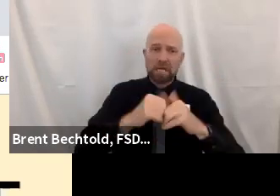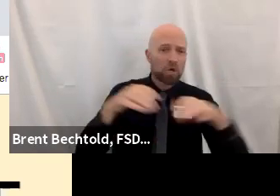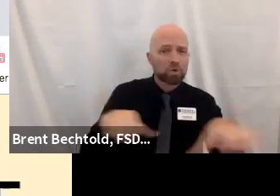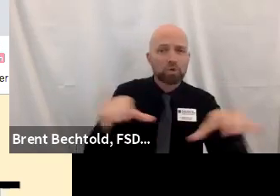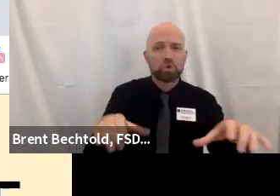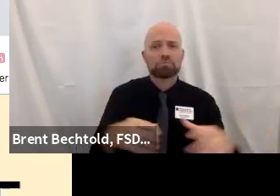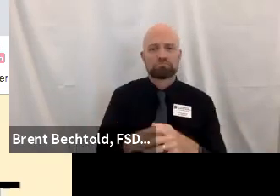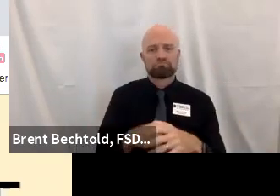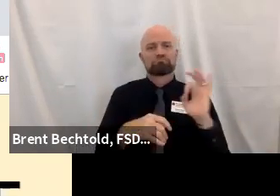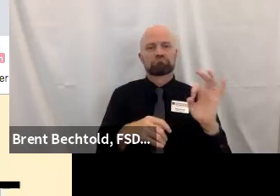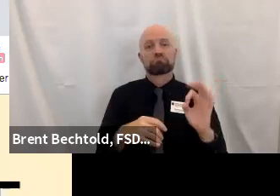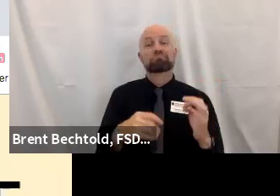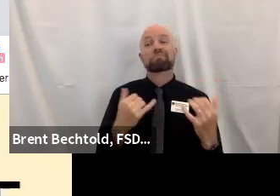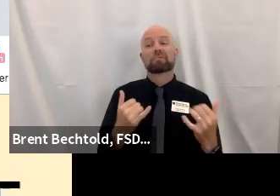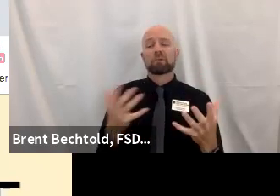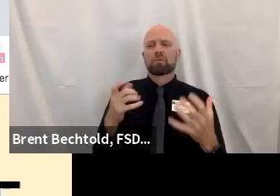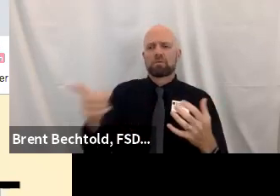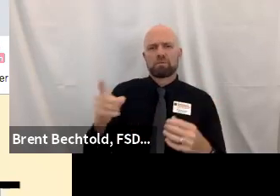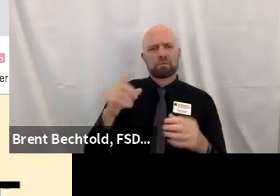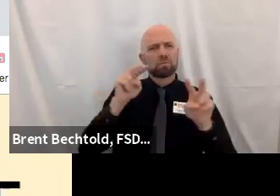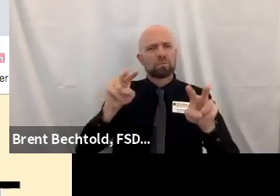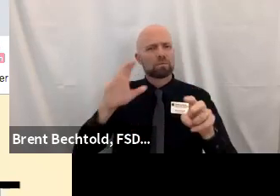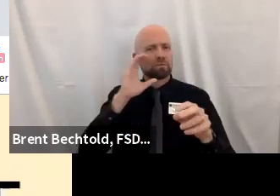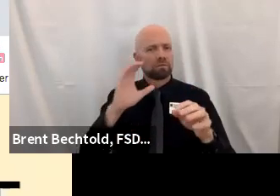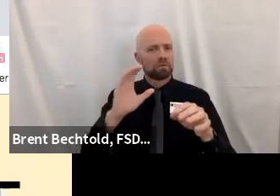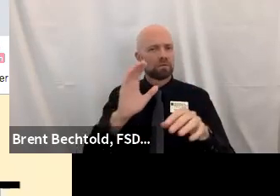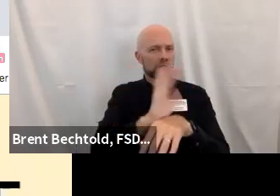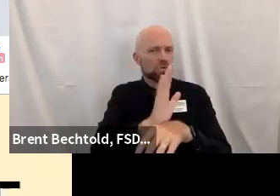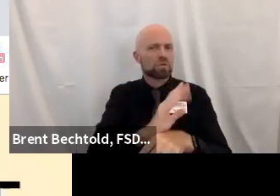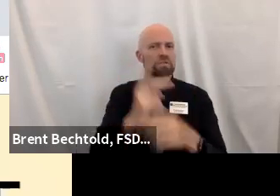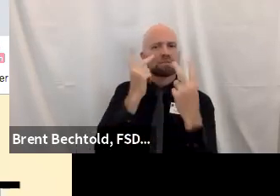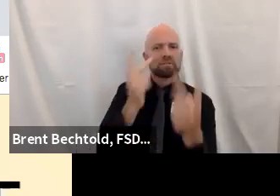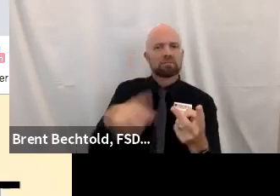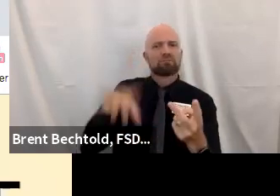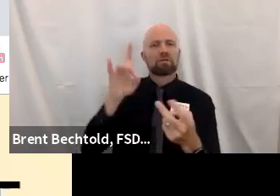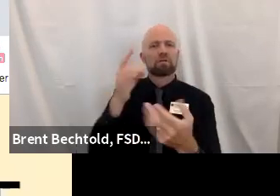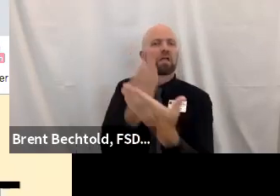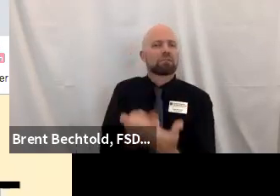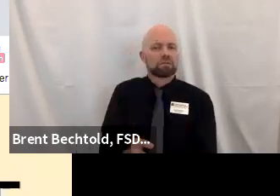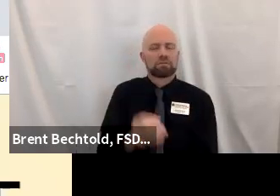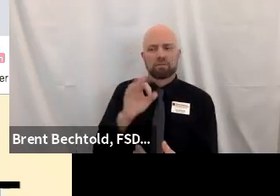one time read to see how he did. Now... what I want you to watch for in this video